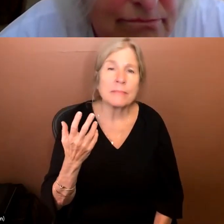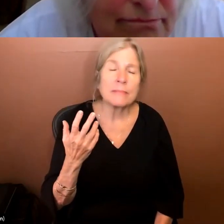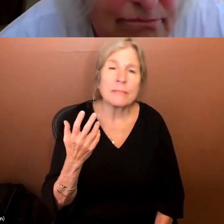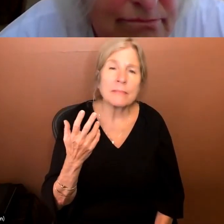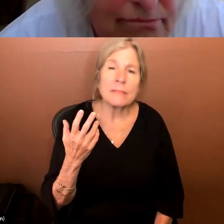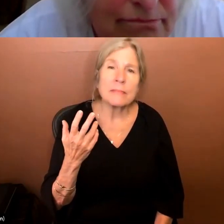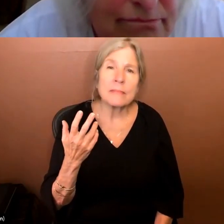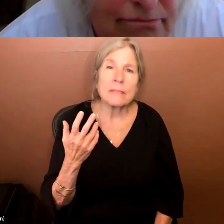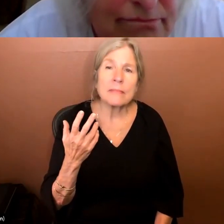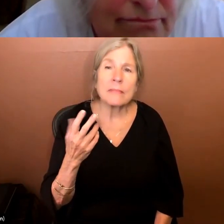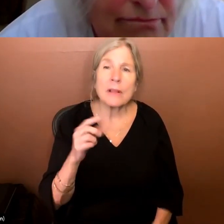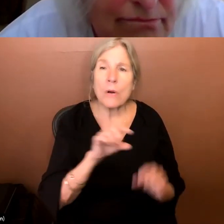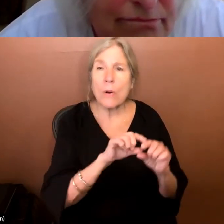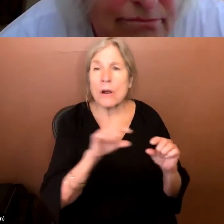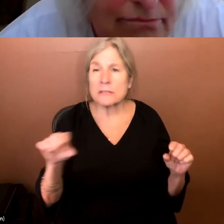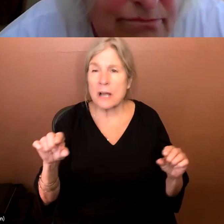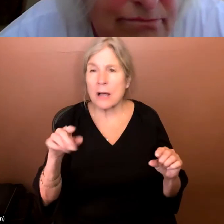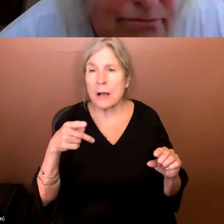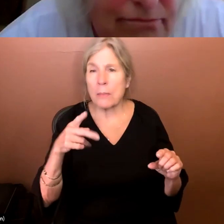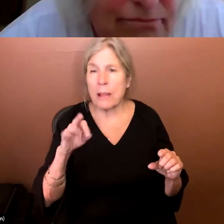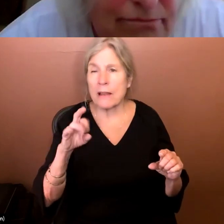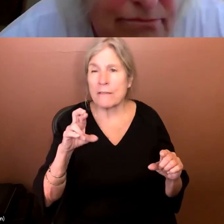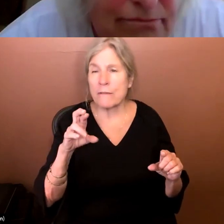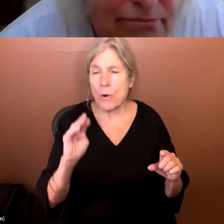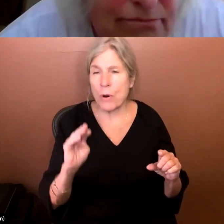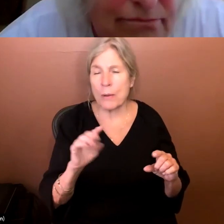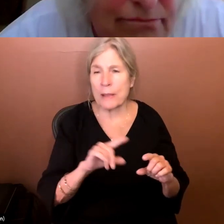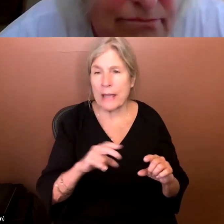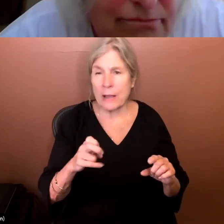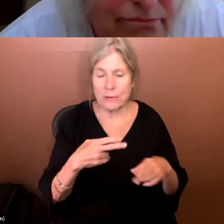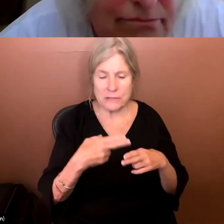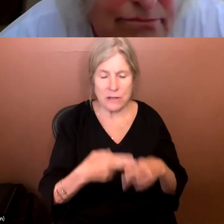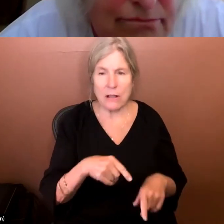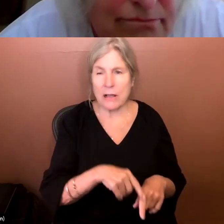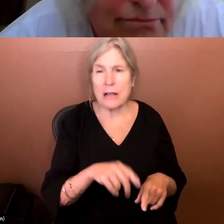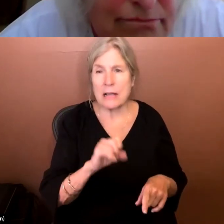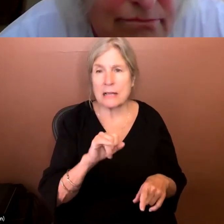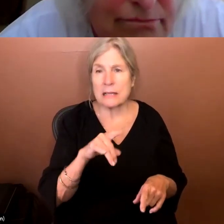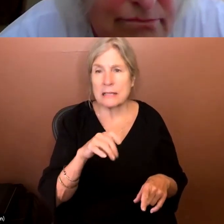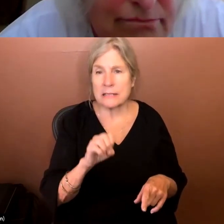horizontal platform that he was identifying as a sidewalk. And